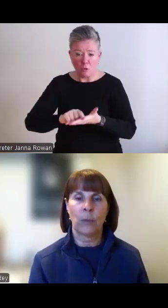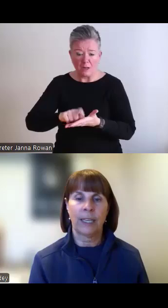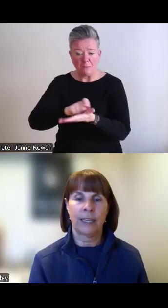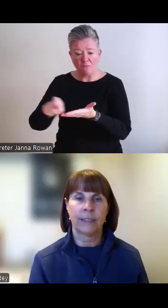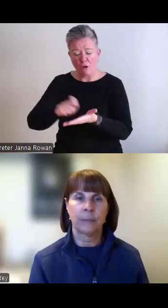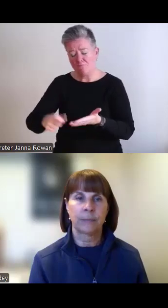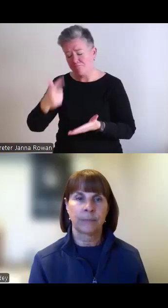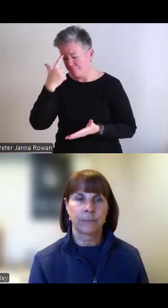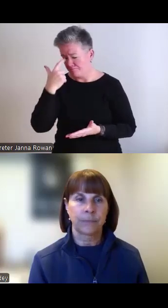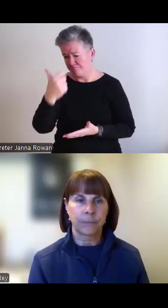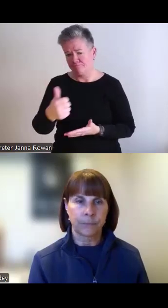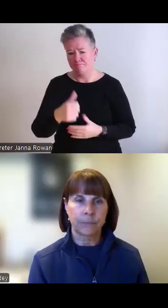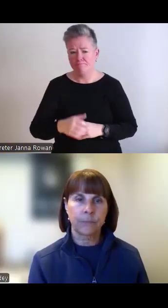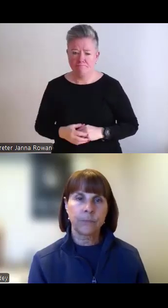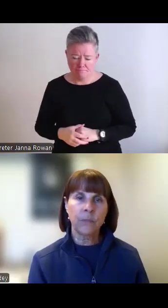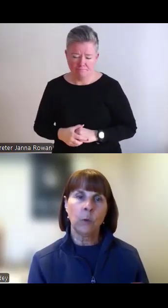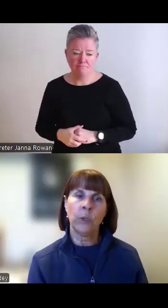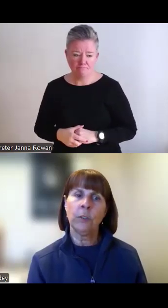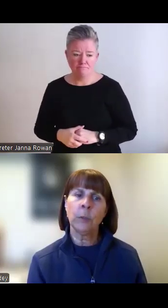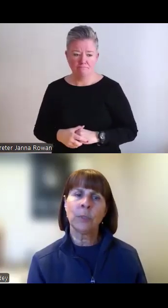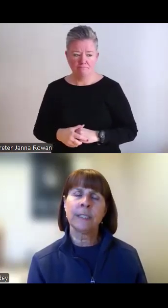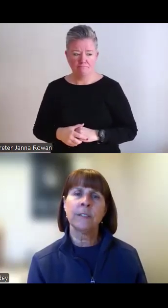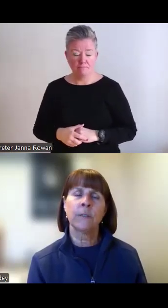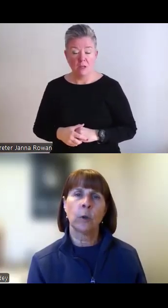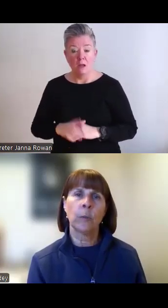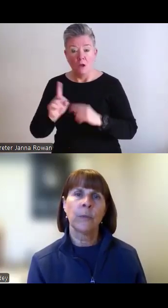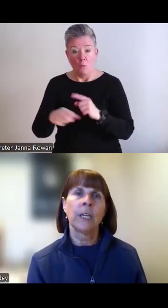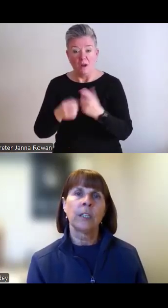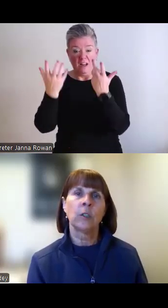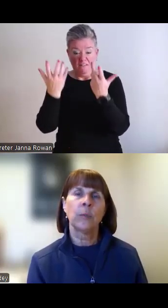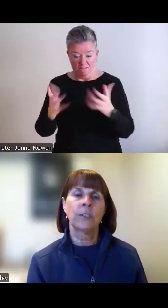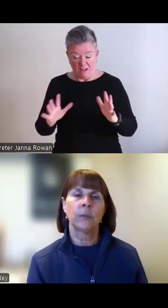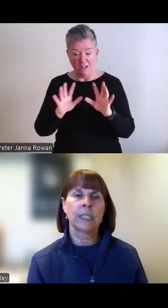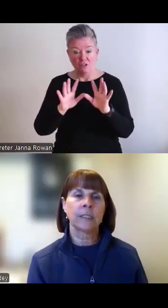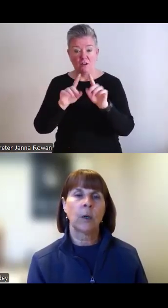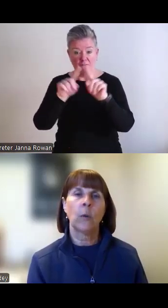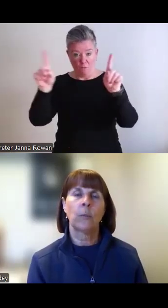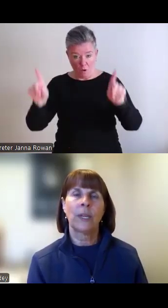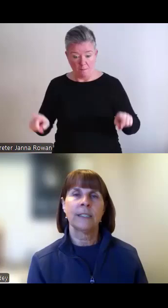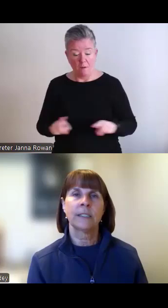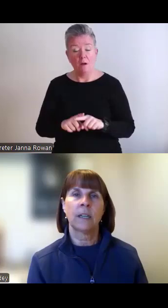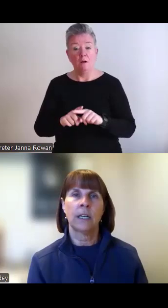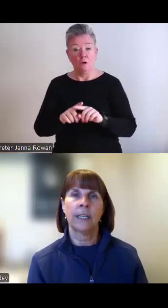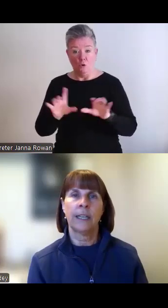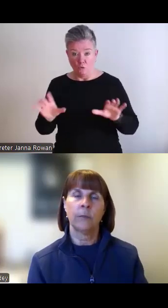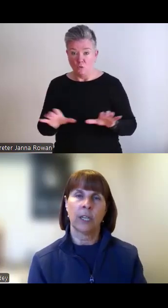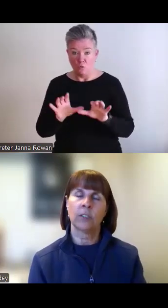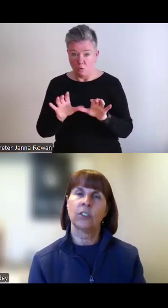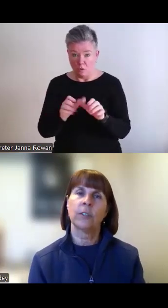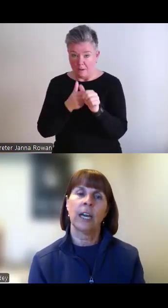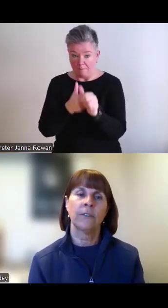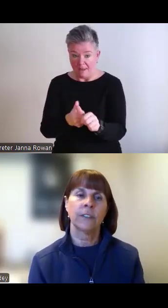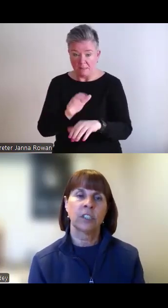it out by hand. When you complete the form, you'll be doing so based on any records you have